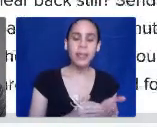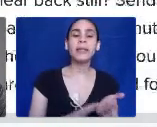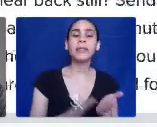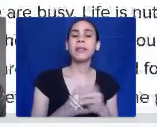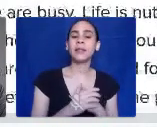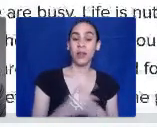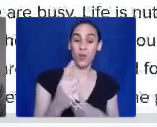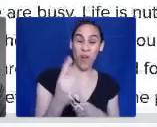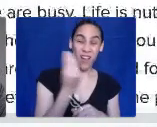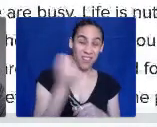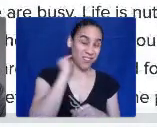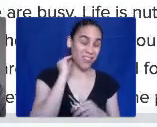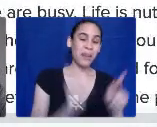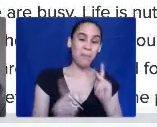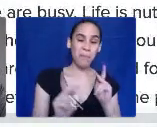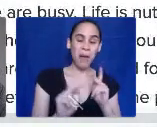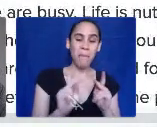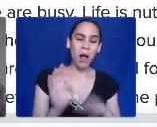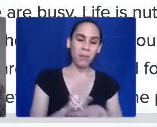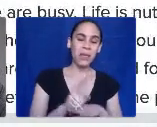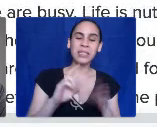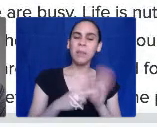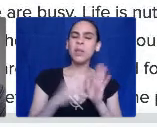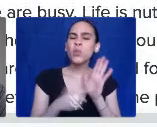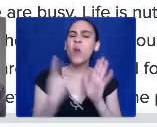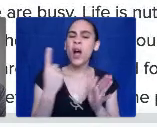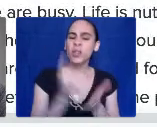are busy you don't want to send it too often so once a week is a good cadence right look at their